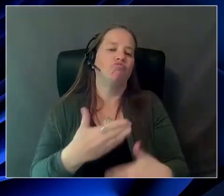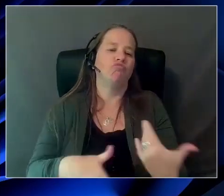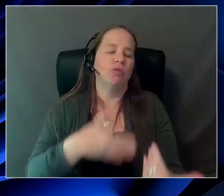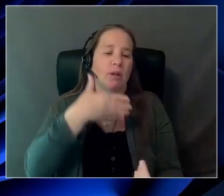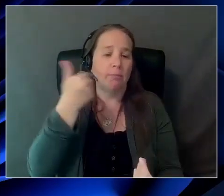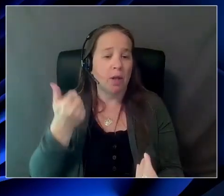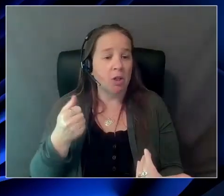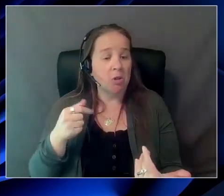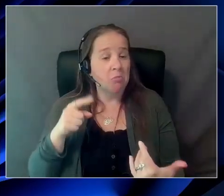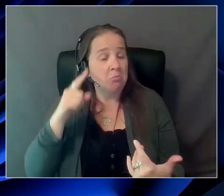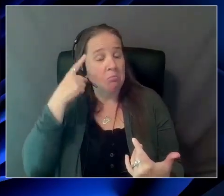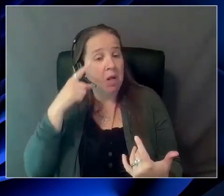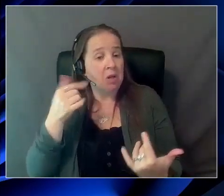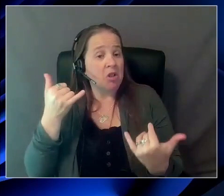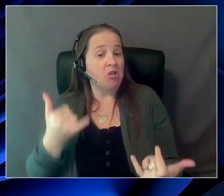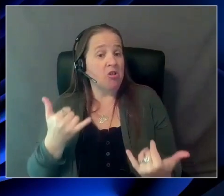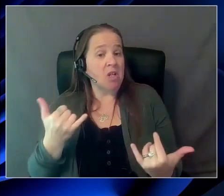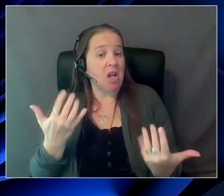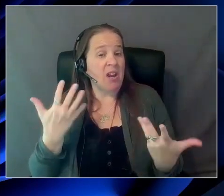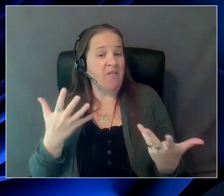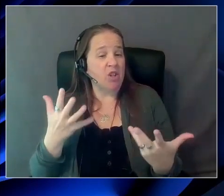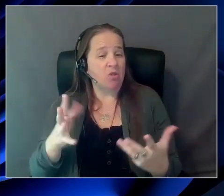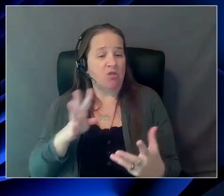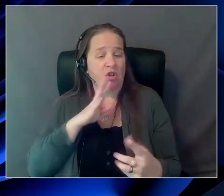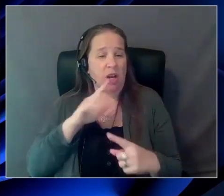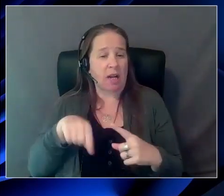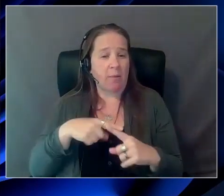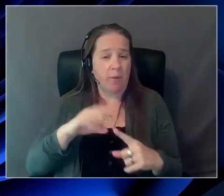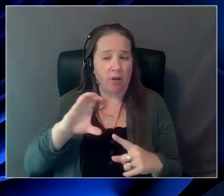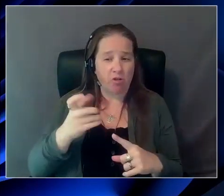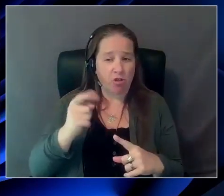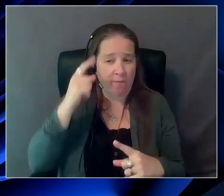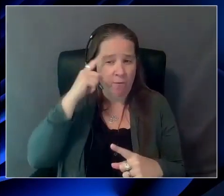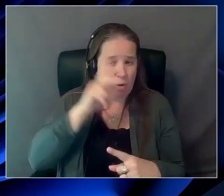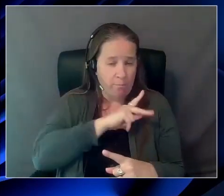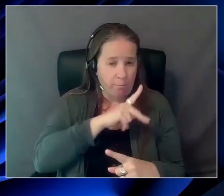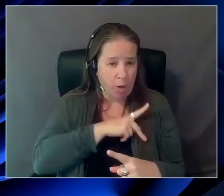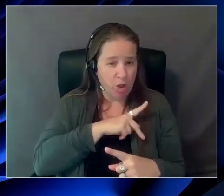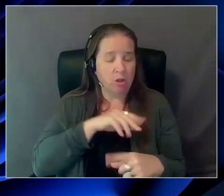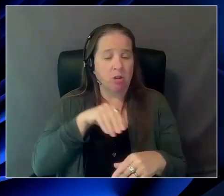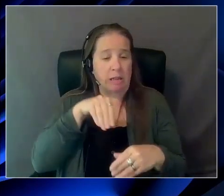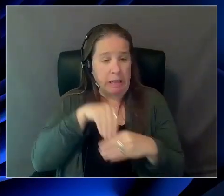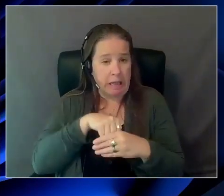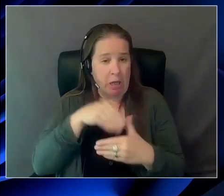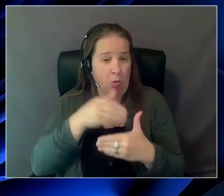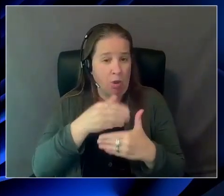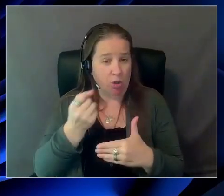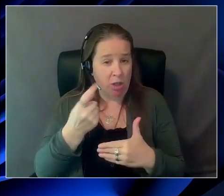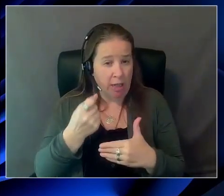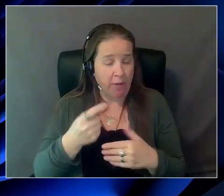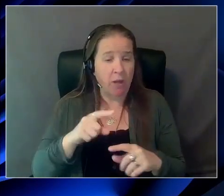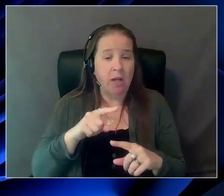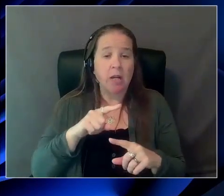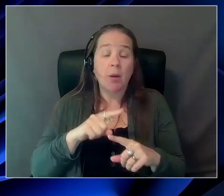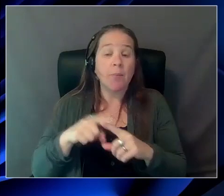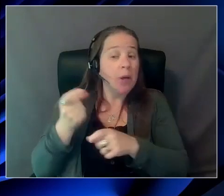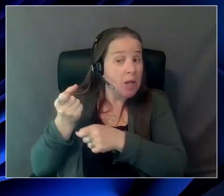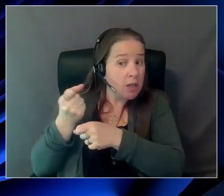that's kind of what I wanted to cover for the chats for your personal life. It's built into Windows 11 coming up early next year.